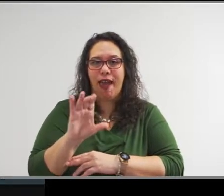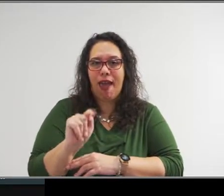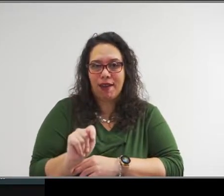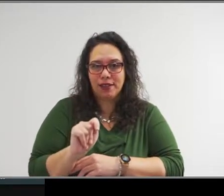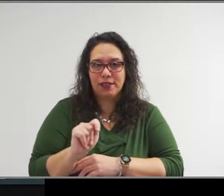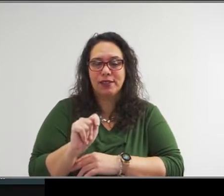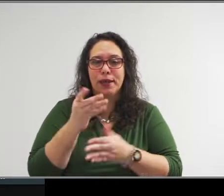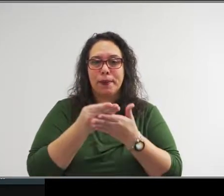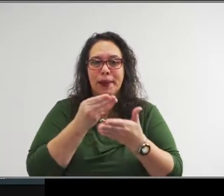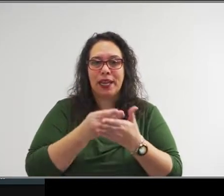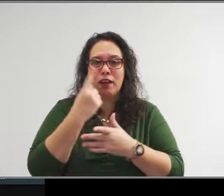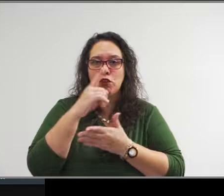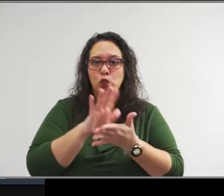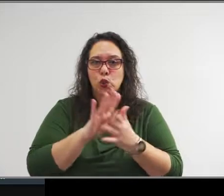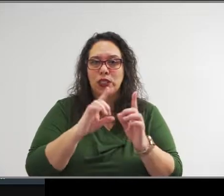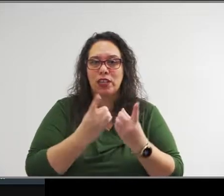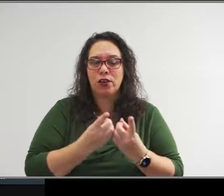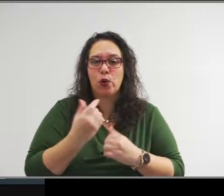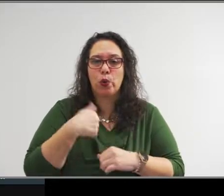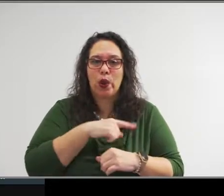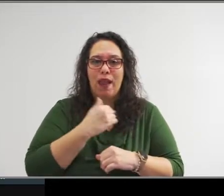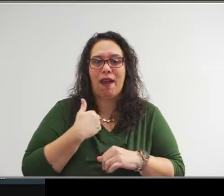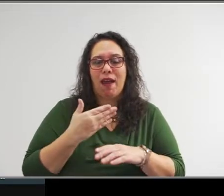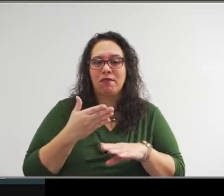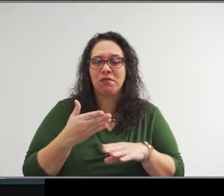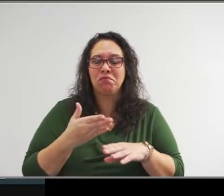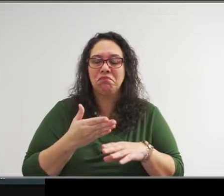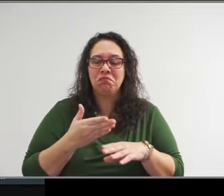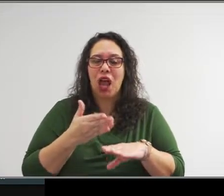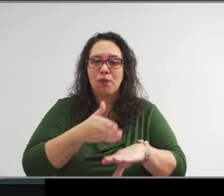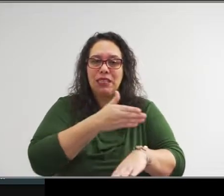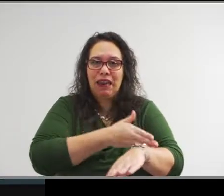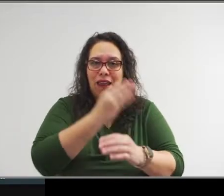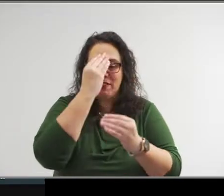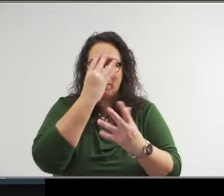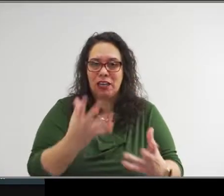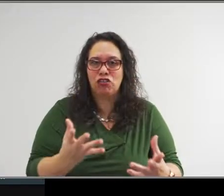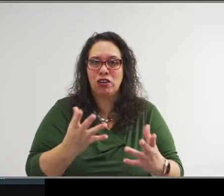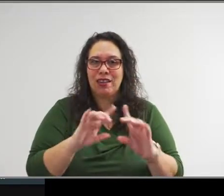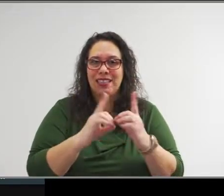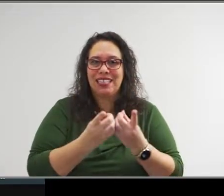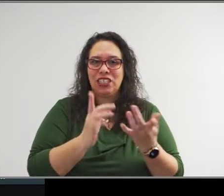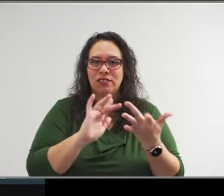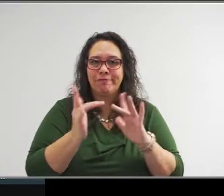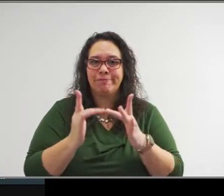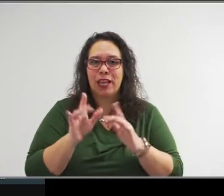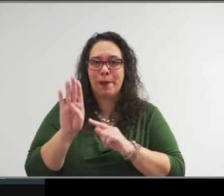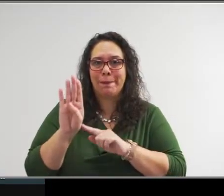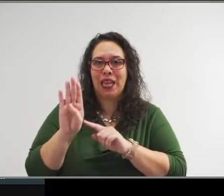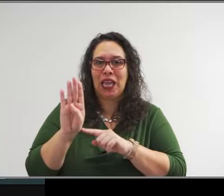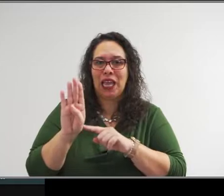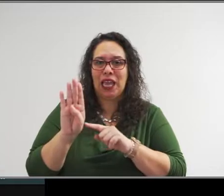we have our most up-to-date cares act plan on the district website under the letter B for budget documents.